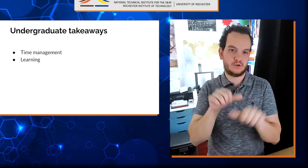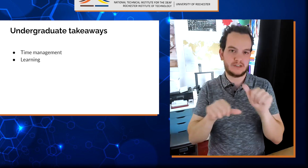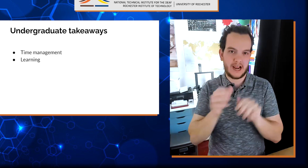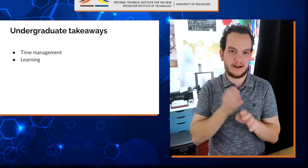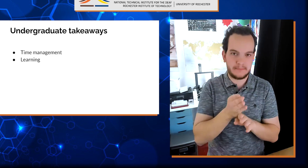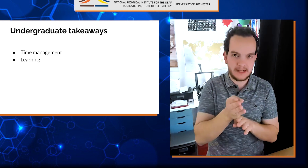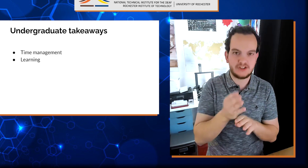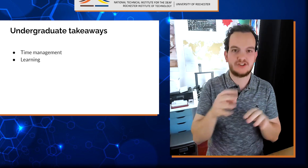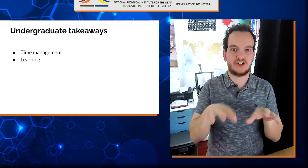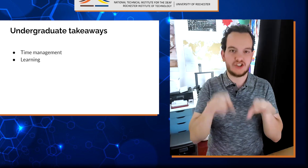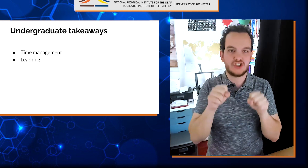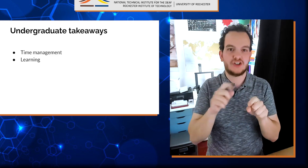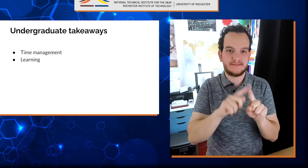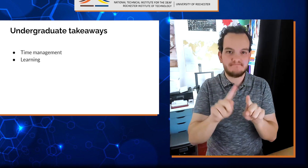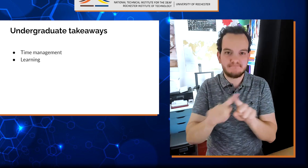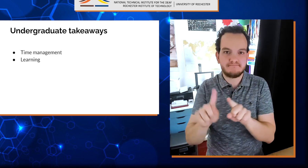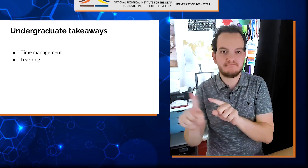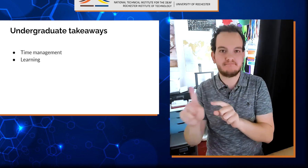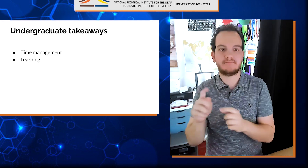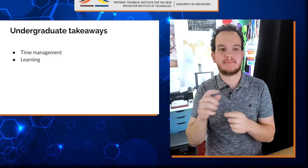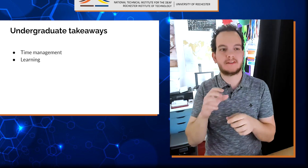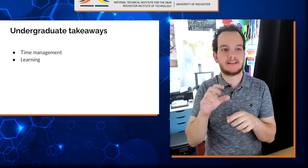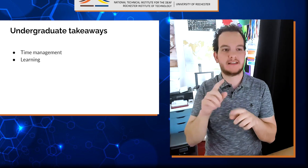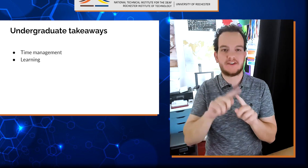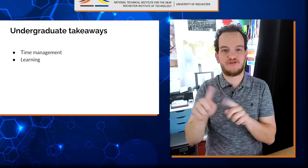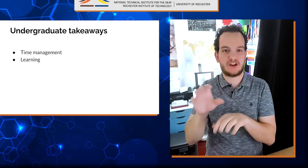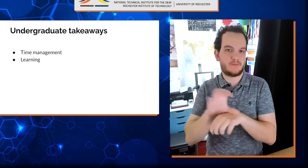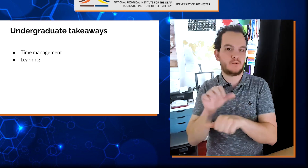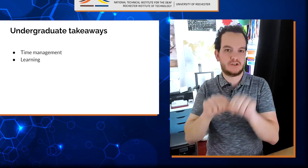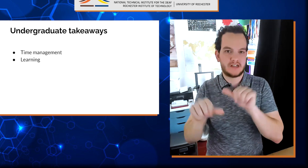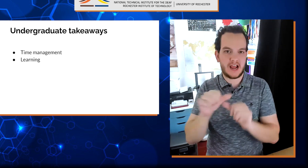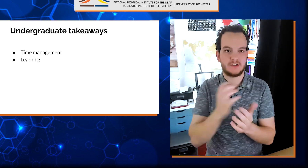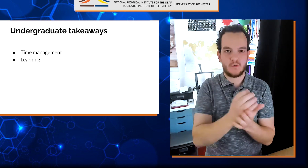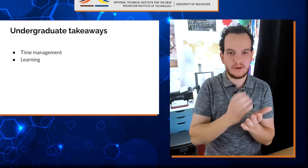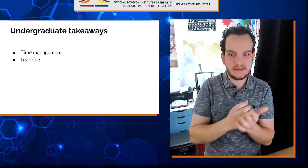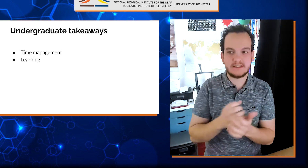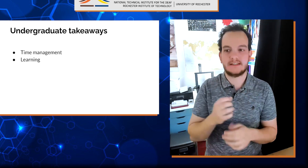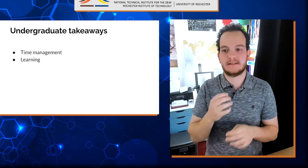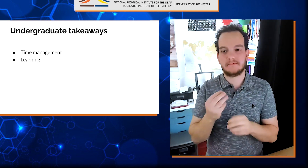to get your bachelor's degree. I took different computer science courses,